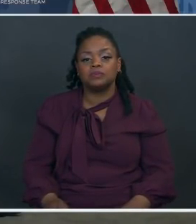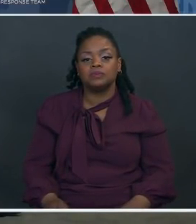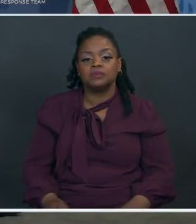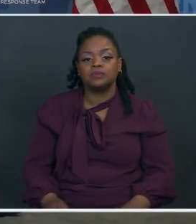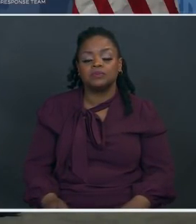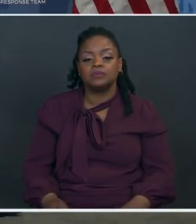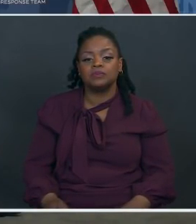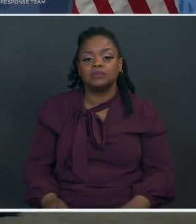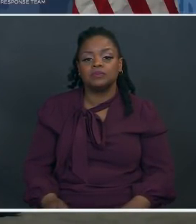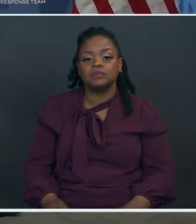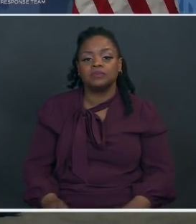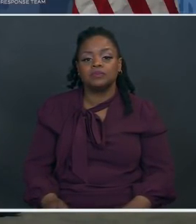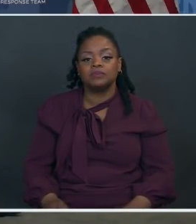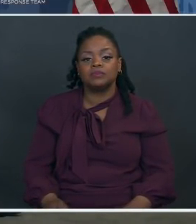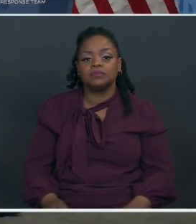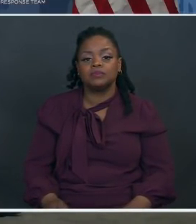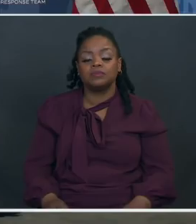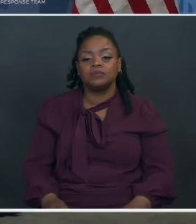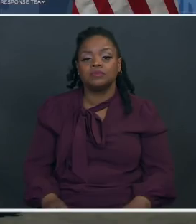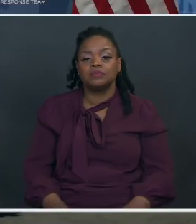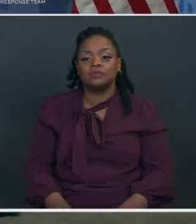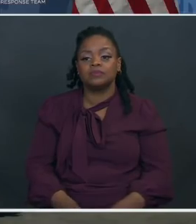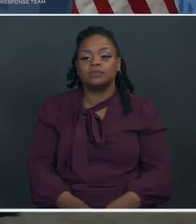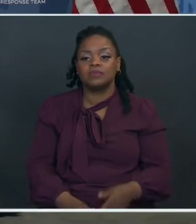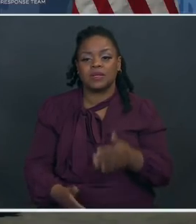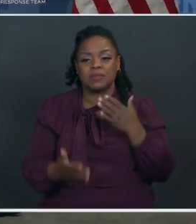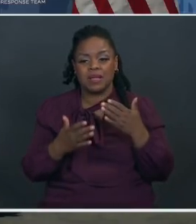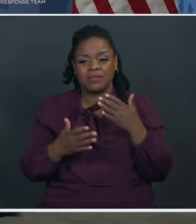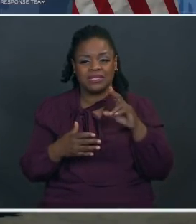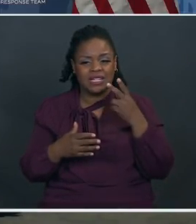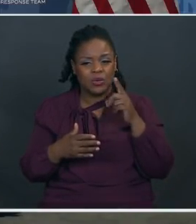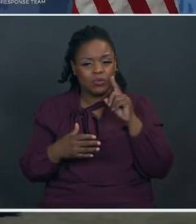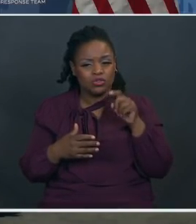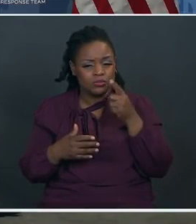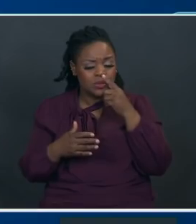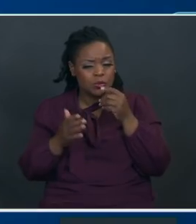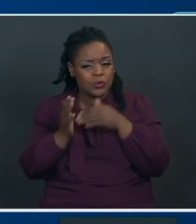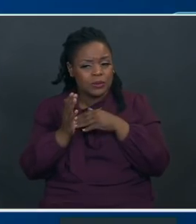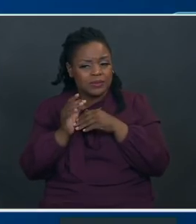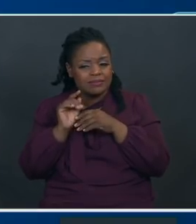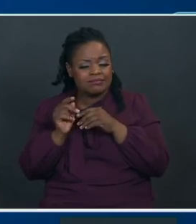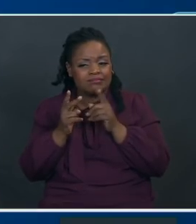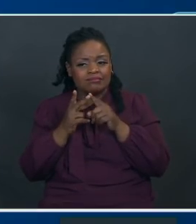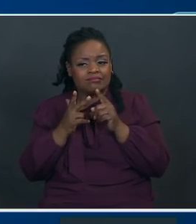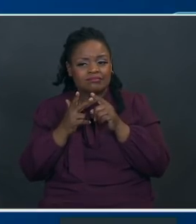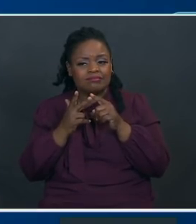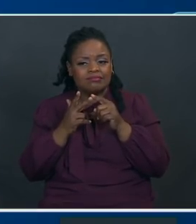Maybe repeat the question for Dr. Walensky and I'll hand it over to her. The Press: Yes, the question for Dr. Walensky